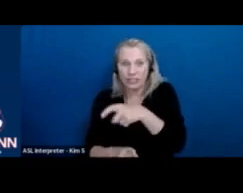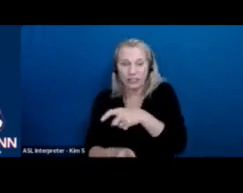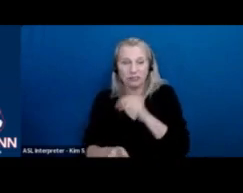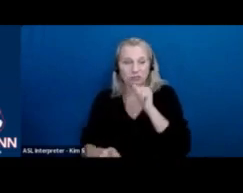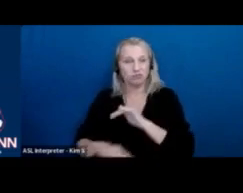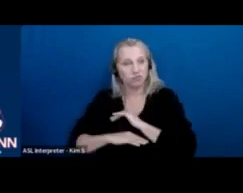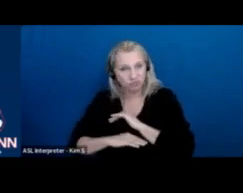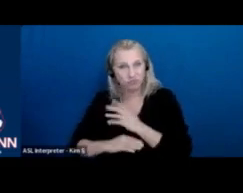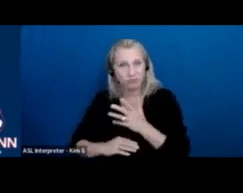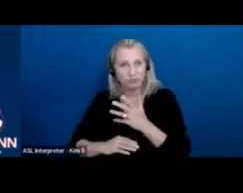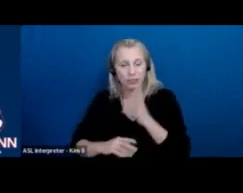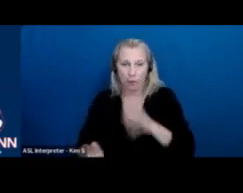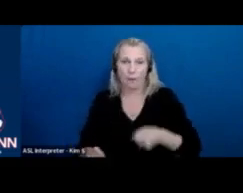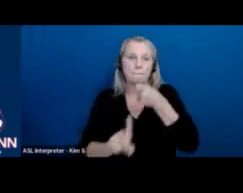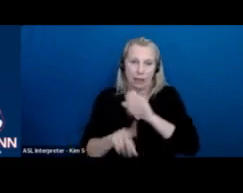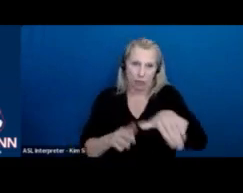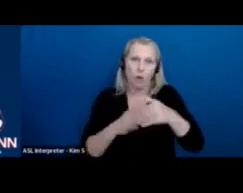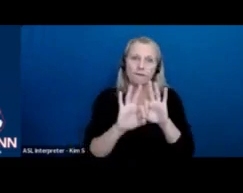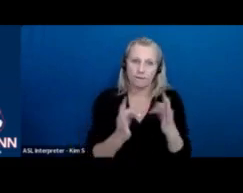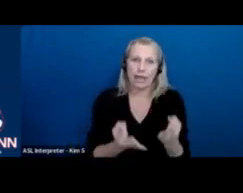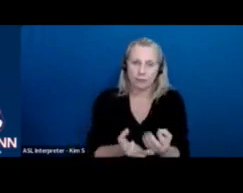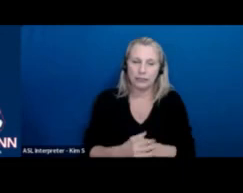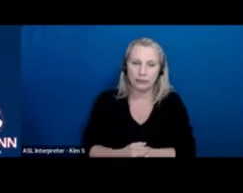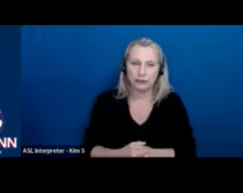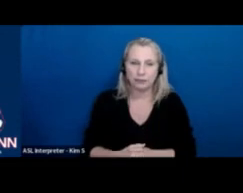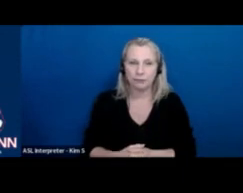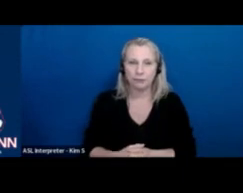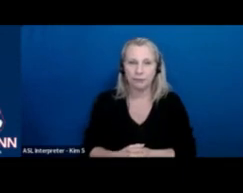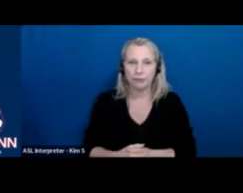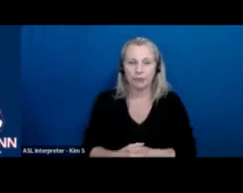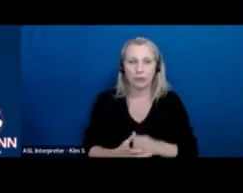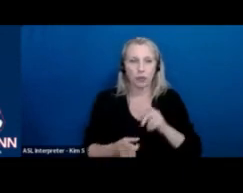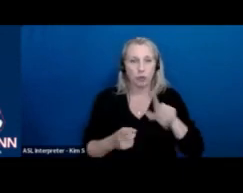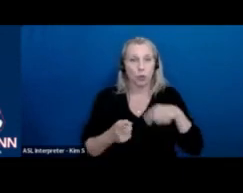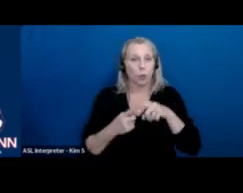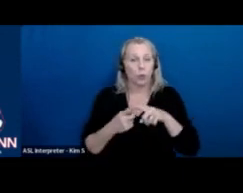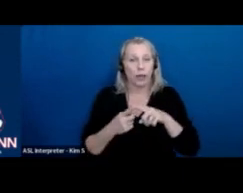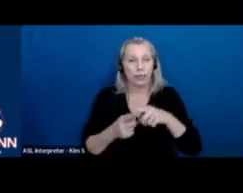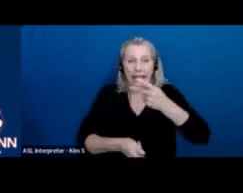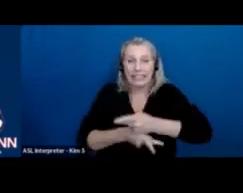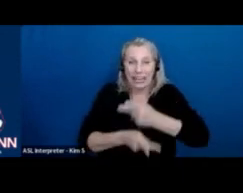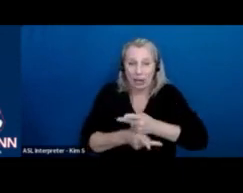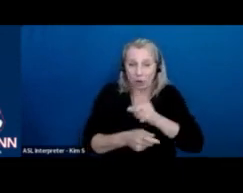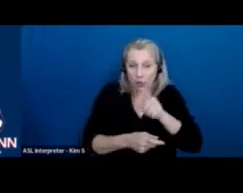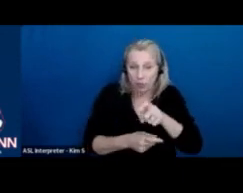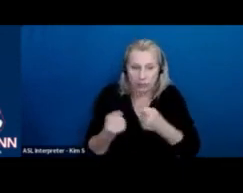impact the entire family. When caregiver needs are actually supported. It increases the